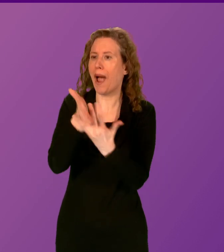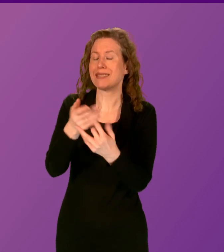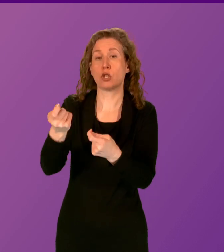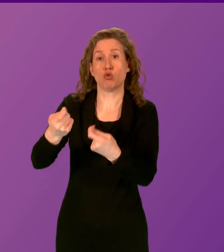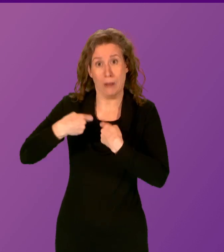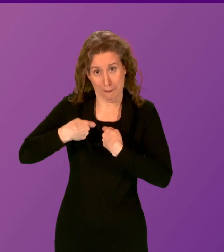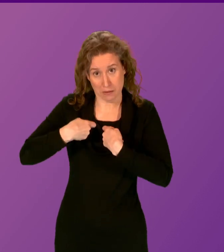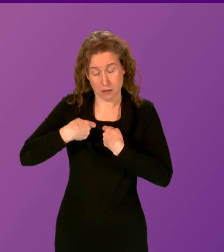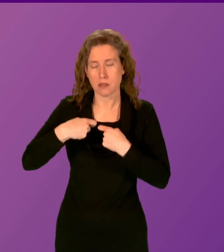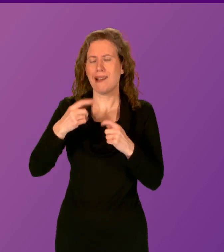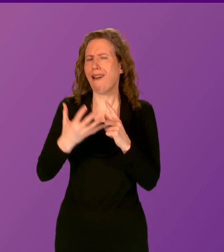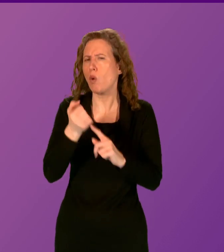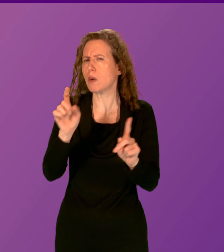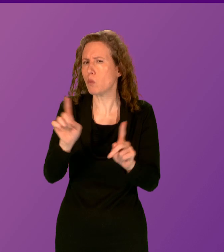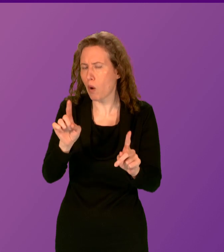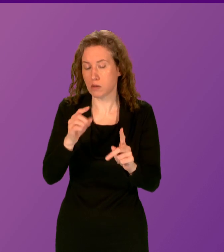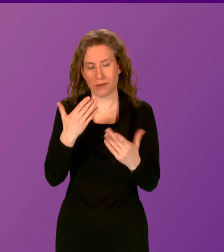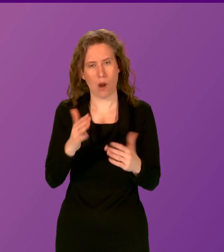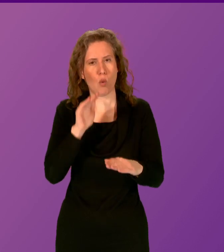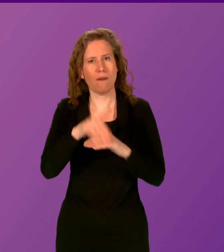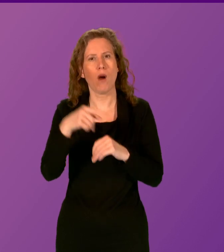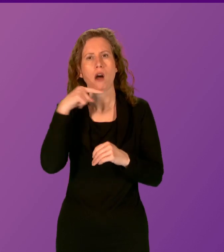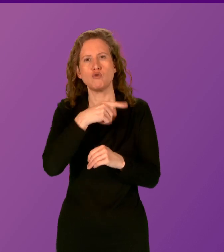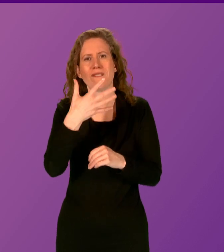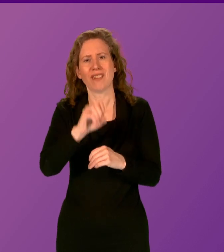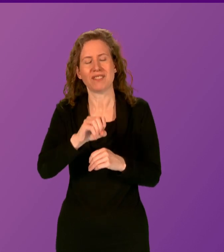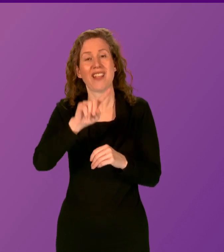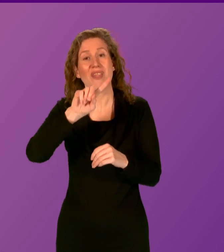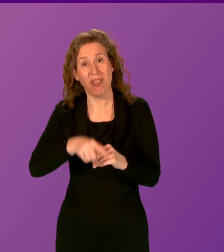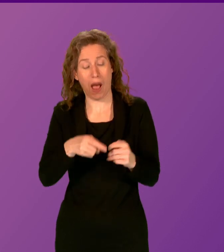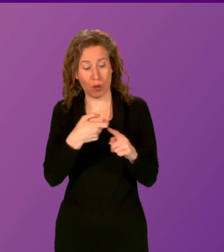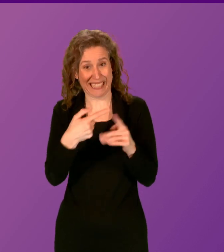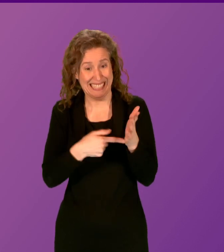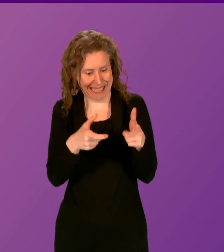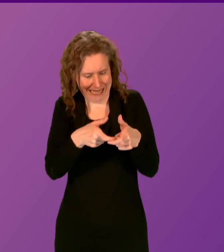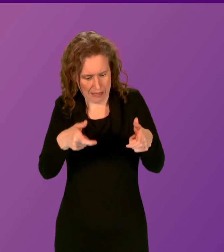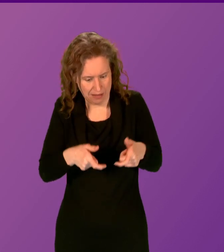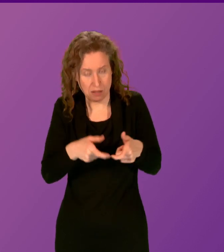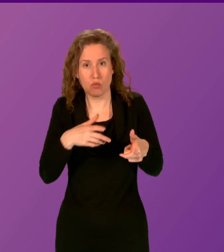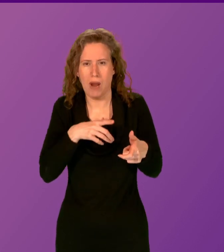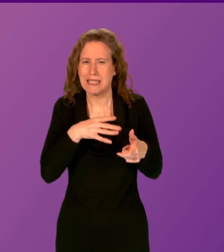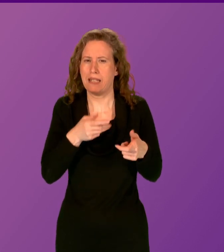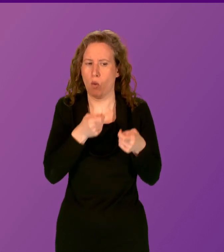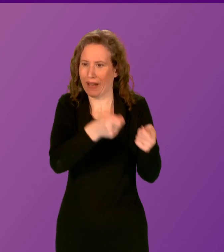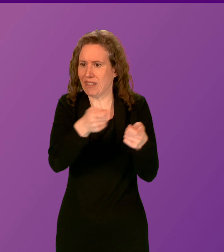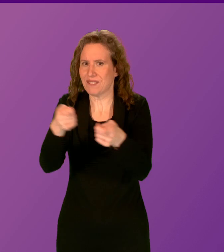The outcomes are that more than 150,000 naloxone kits have been distributed and we know from